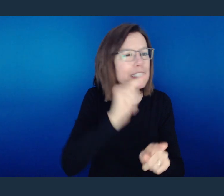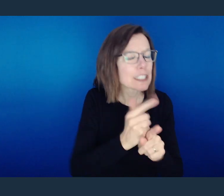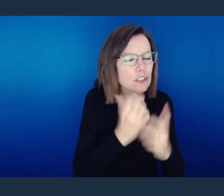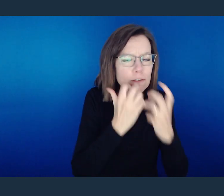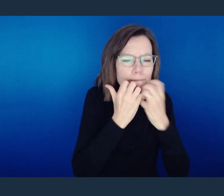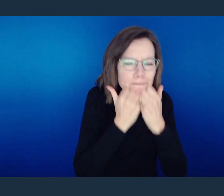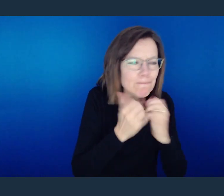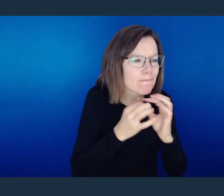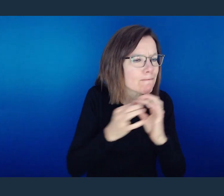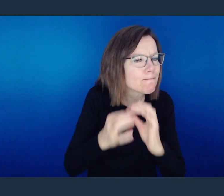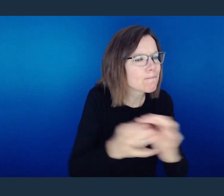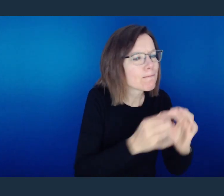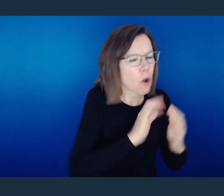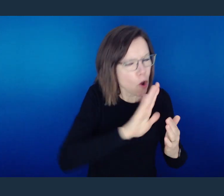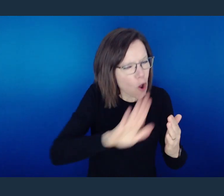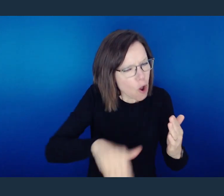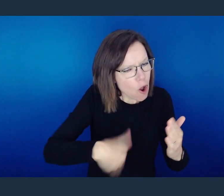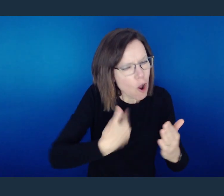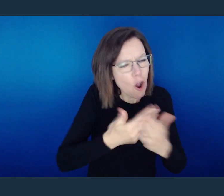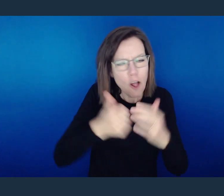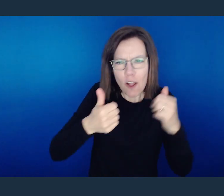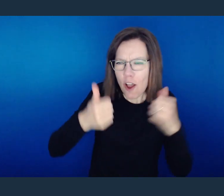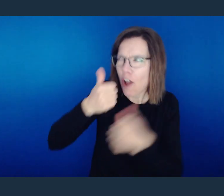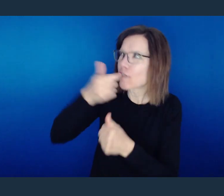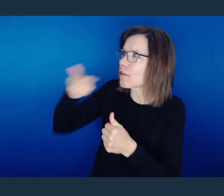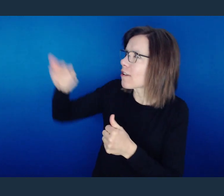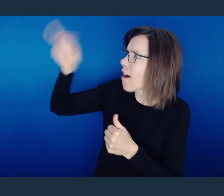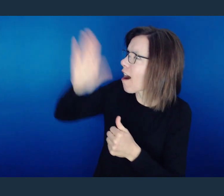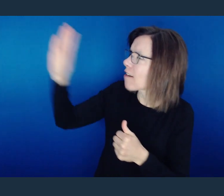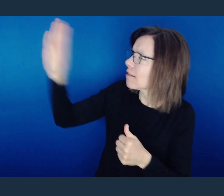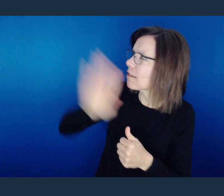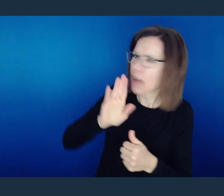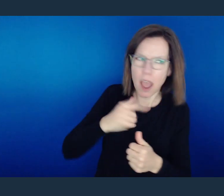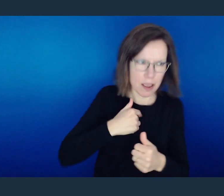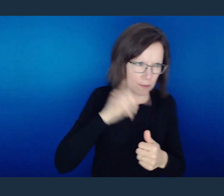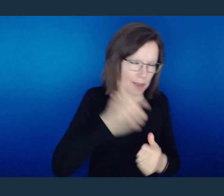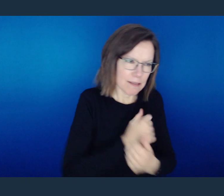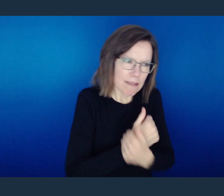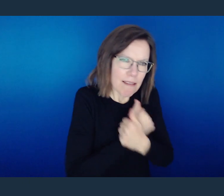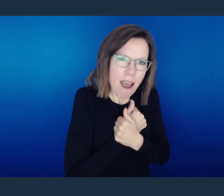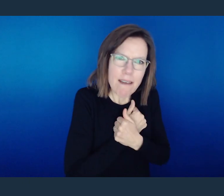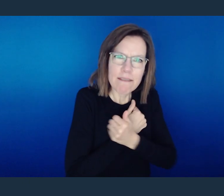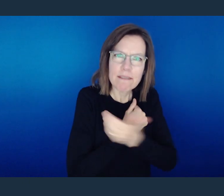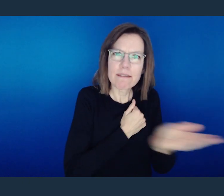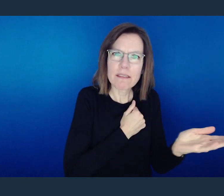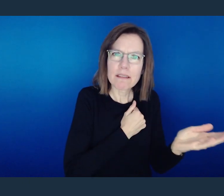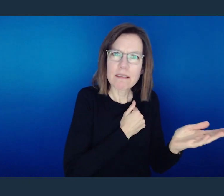That means everyone made in the image and likeness of God, you are to love them.